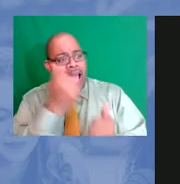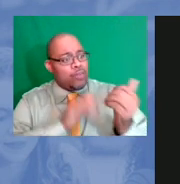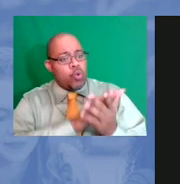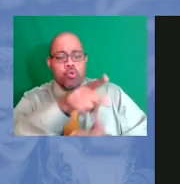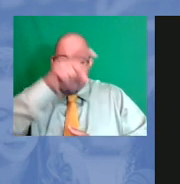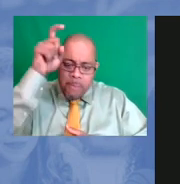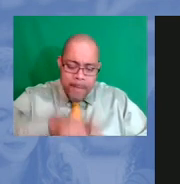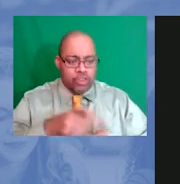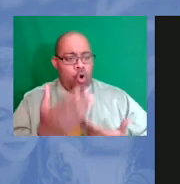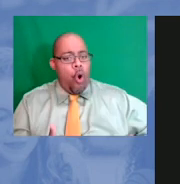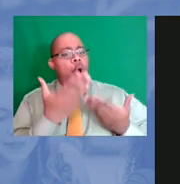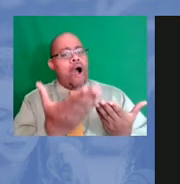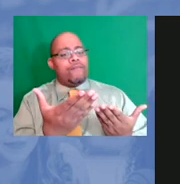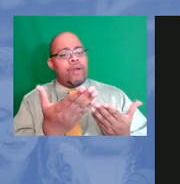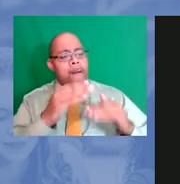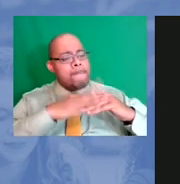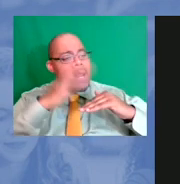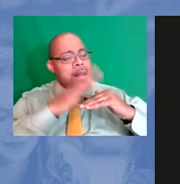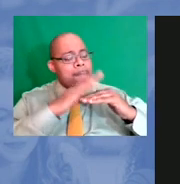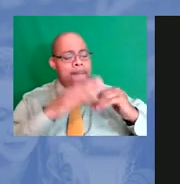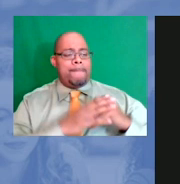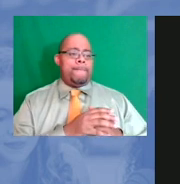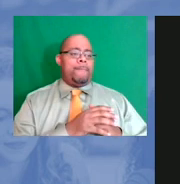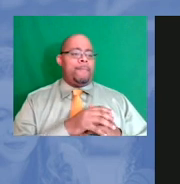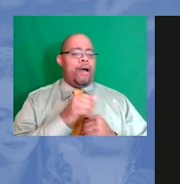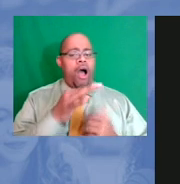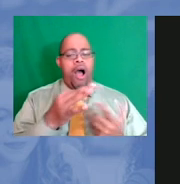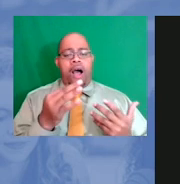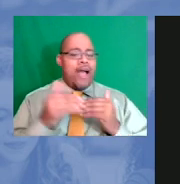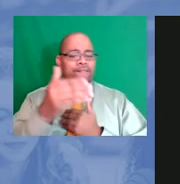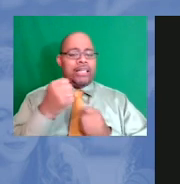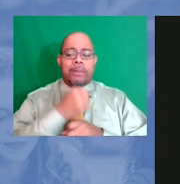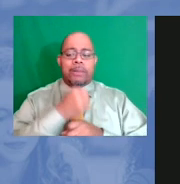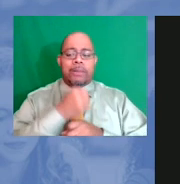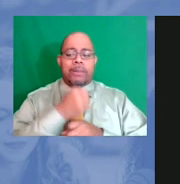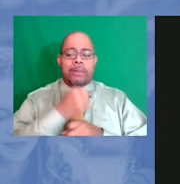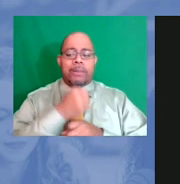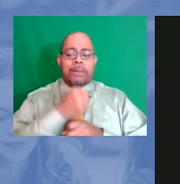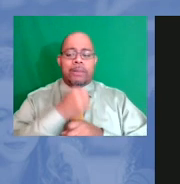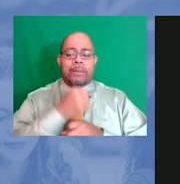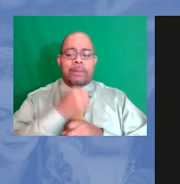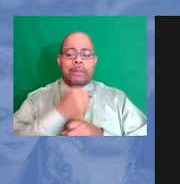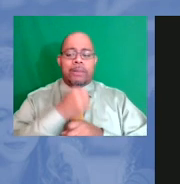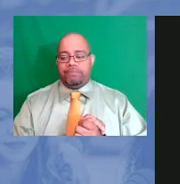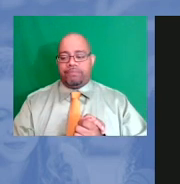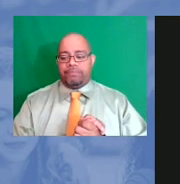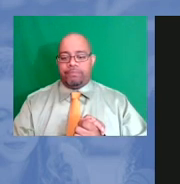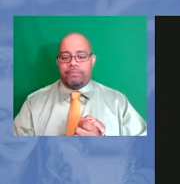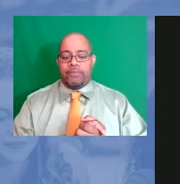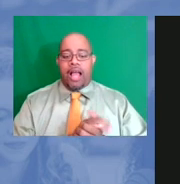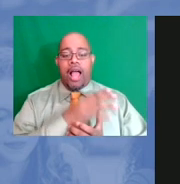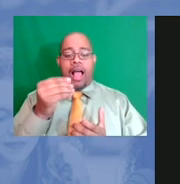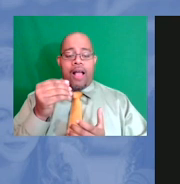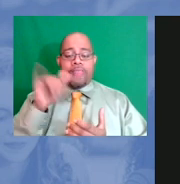A MINIMUM THRESHOLD OF ADVANCED PLACEMENT. AND THAT THRESHOLD HAS CHANGED OVER THE LAST